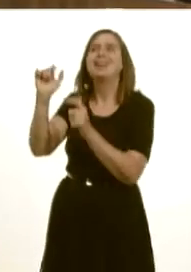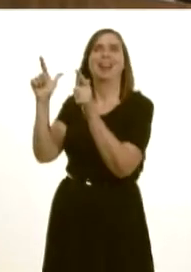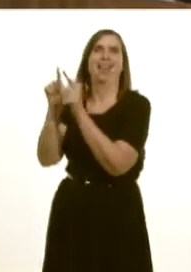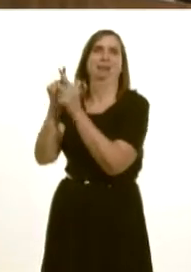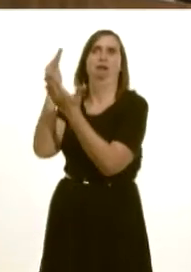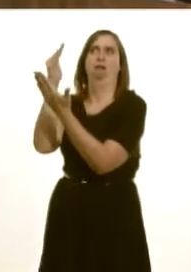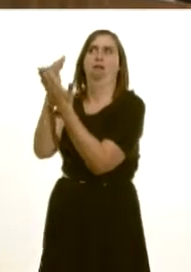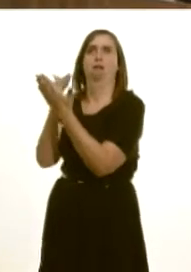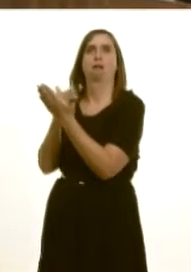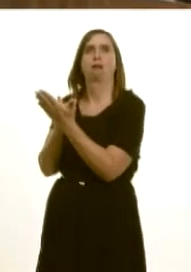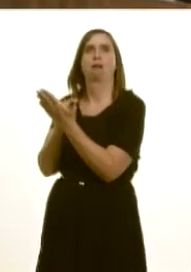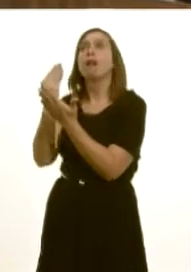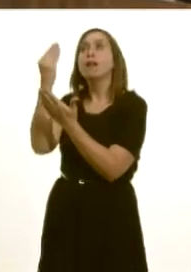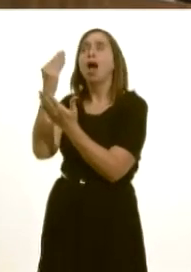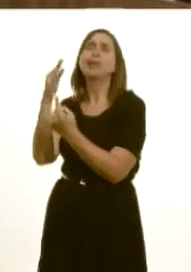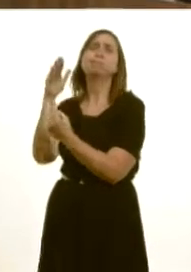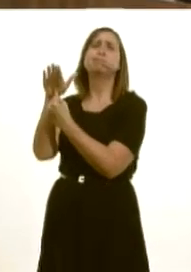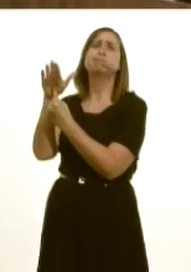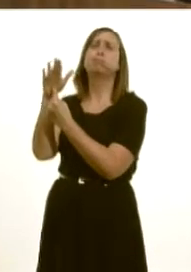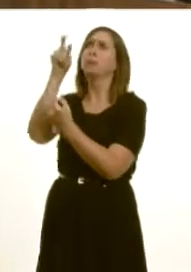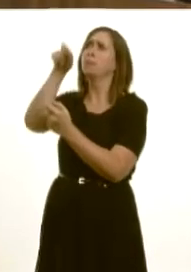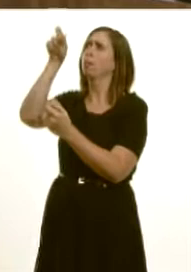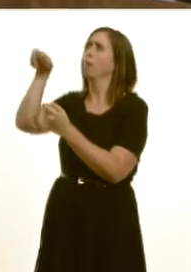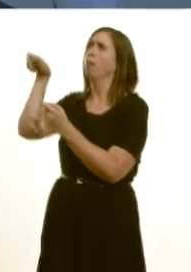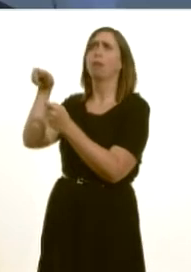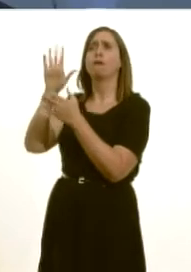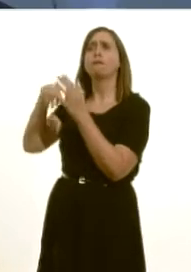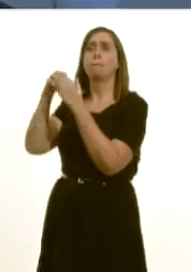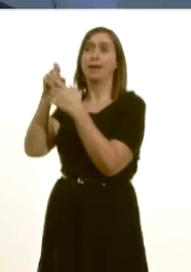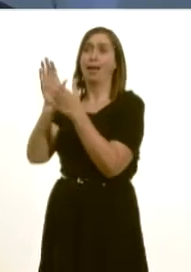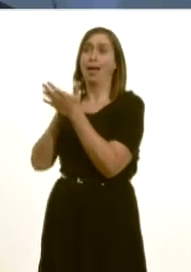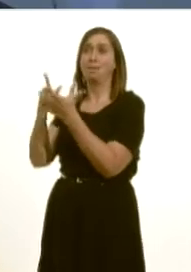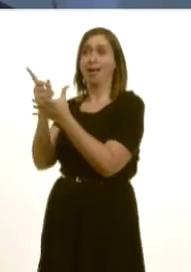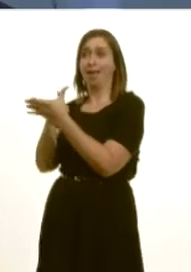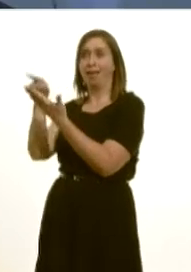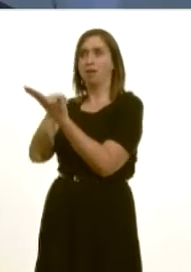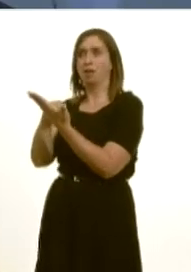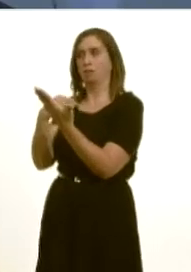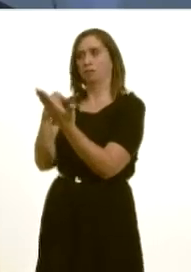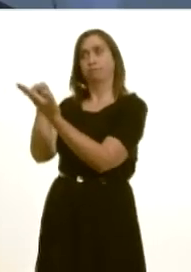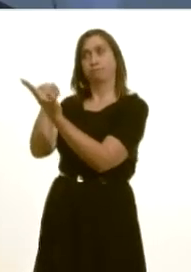by the nine senior individuals from the BMA, the one term that jumps out, which is quite